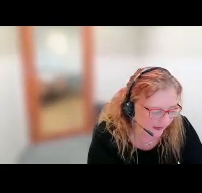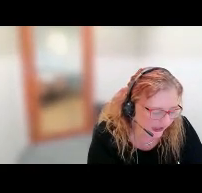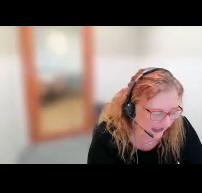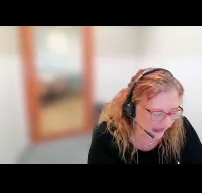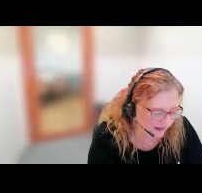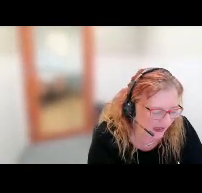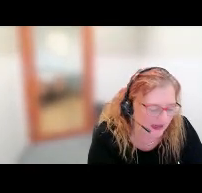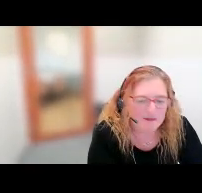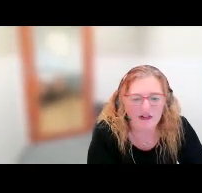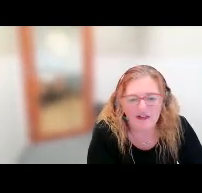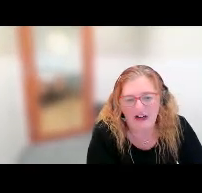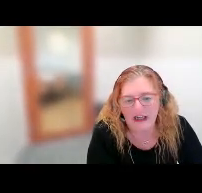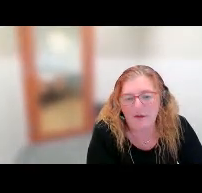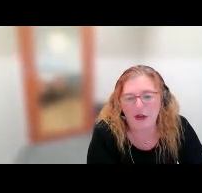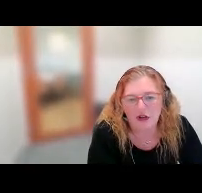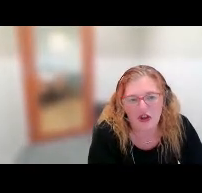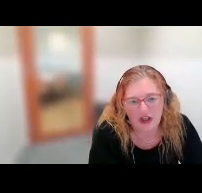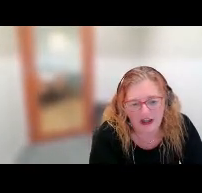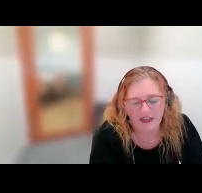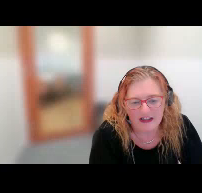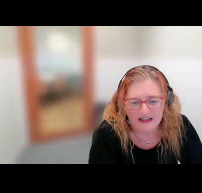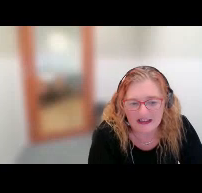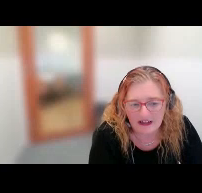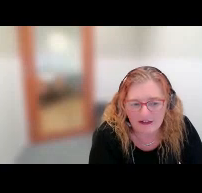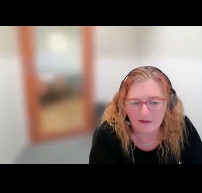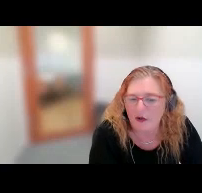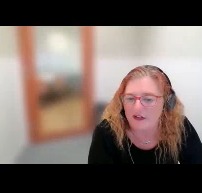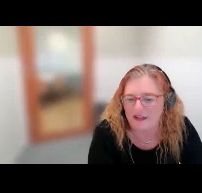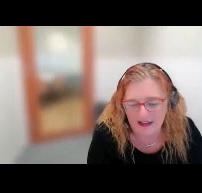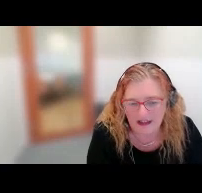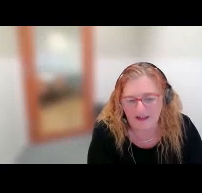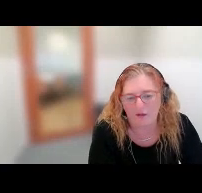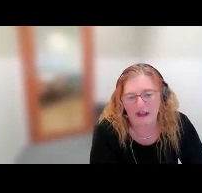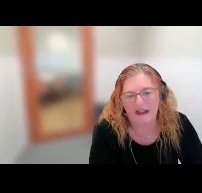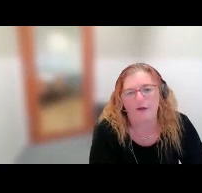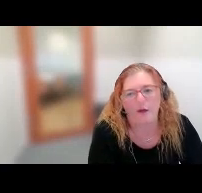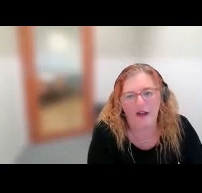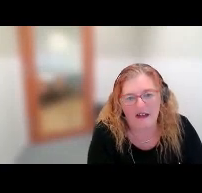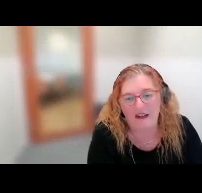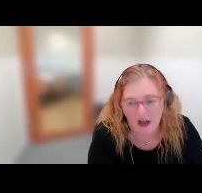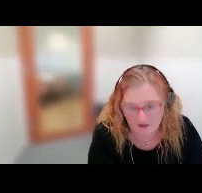So again just great if you could check the details. Most of these really reflect current